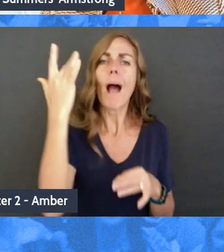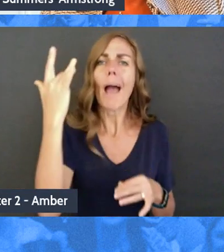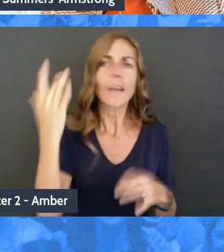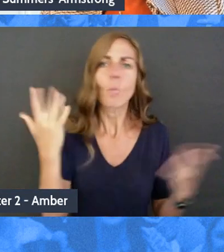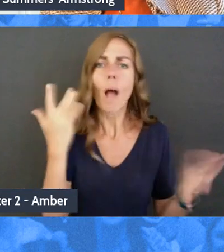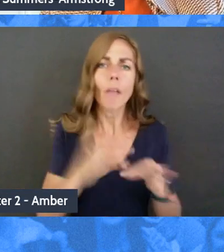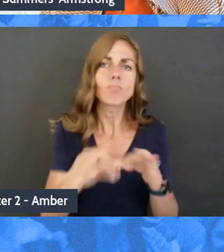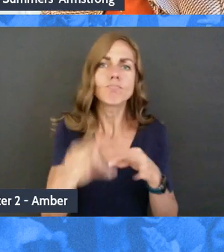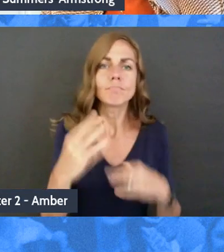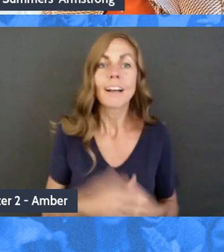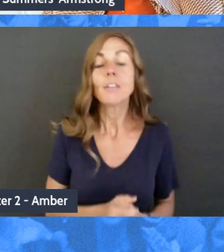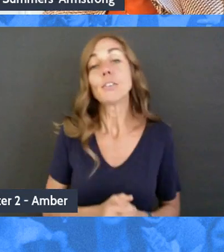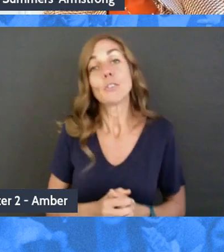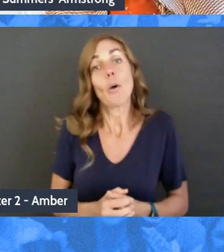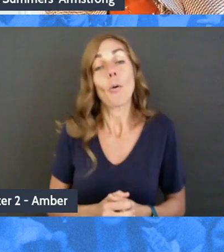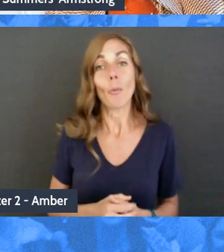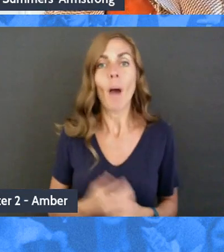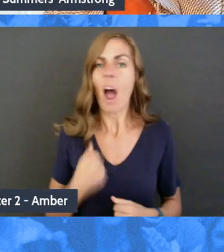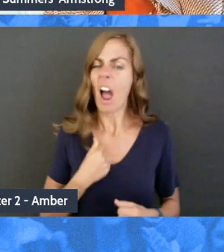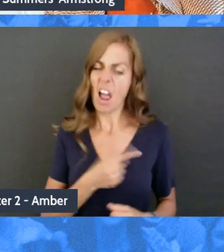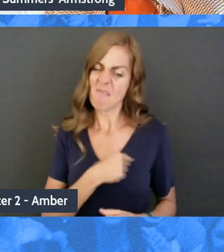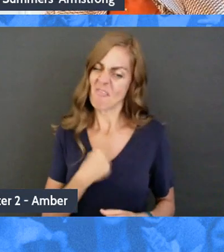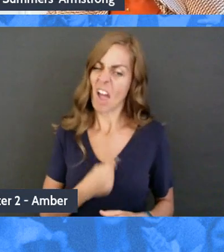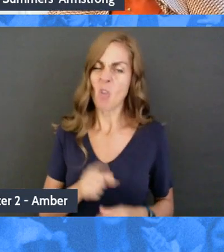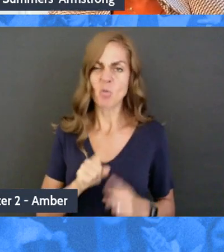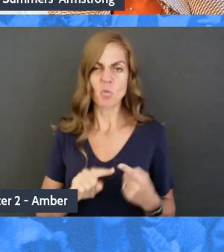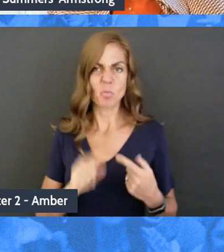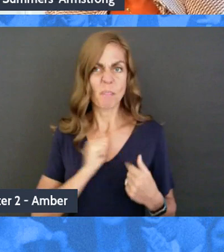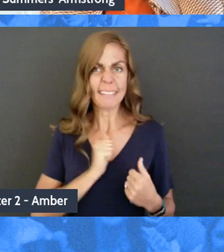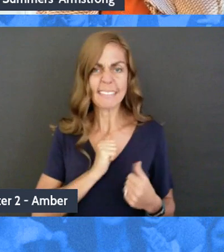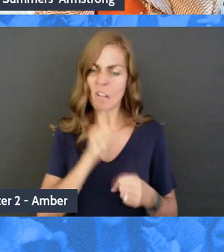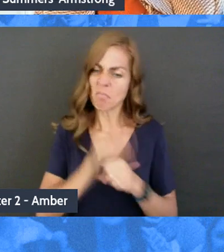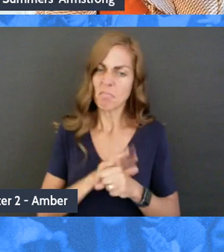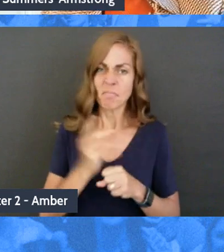So I made a vow right then and there within seconds